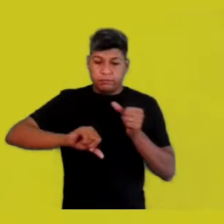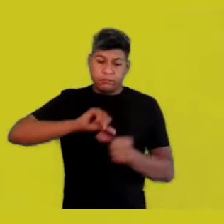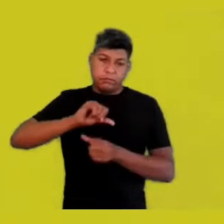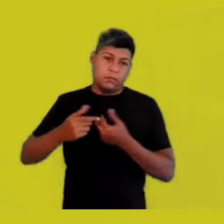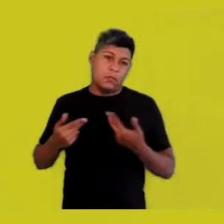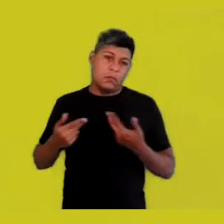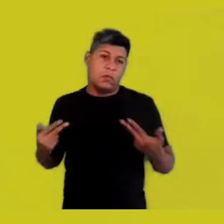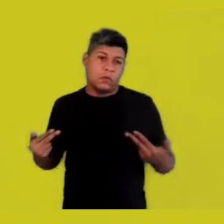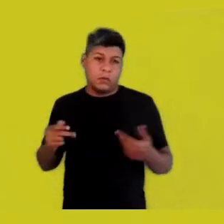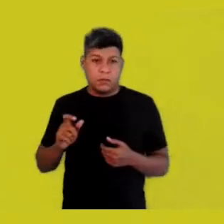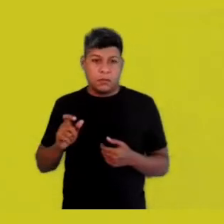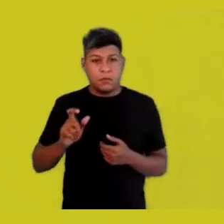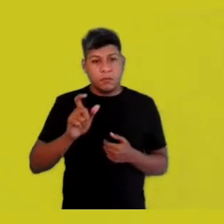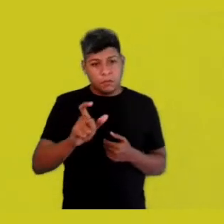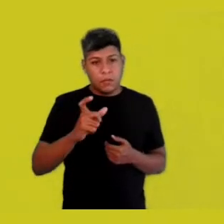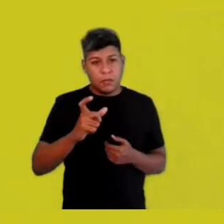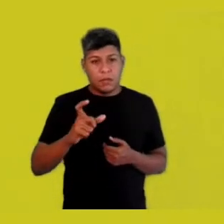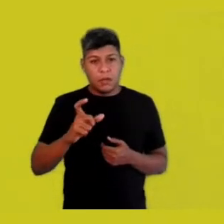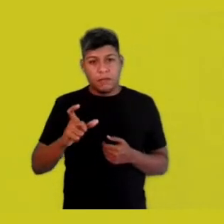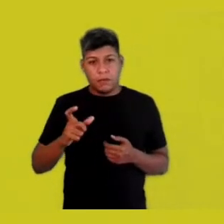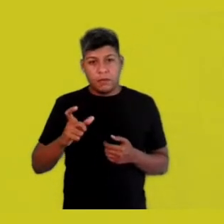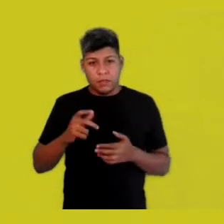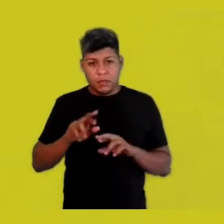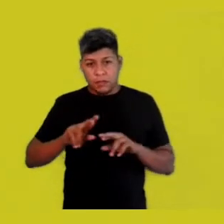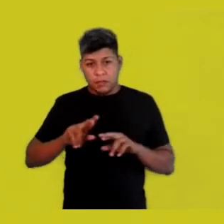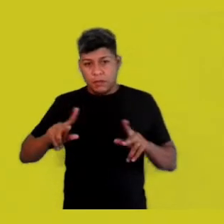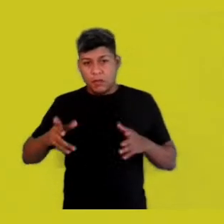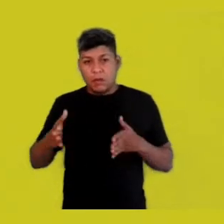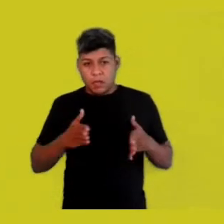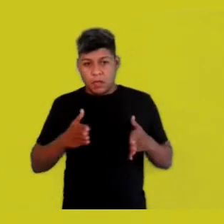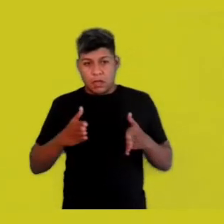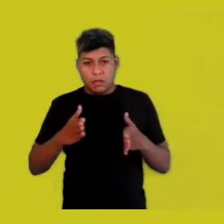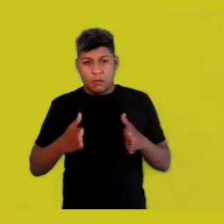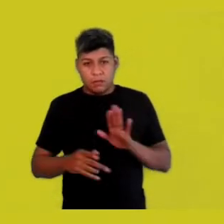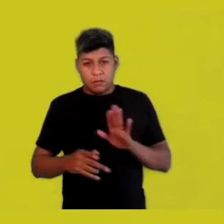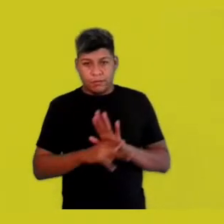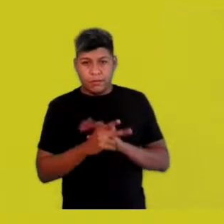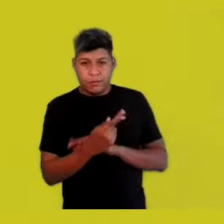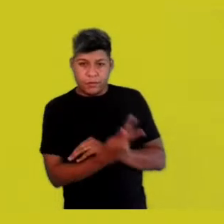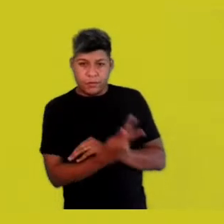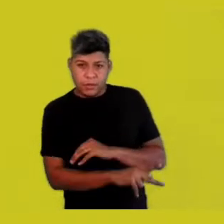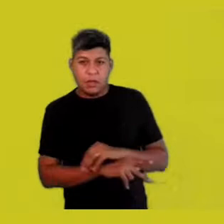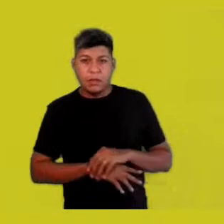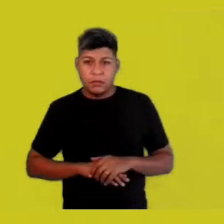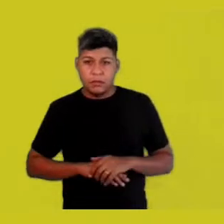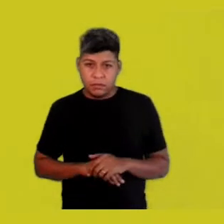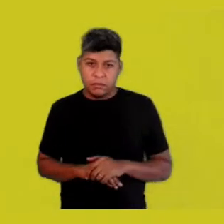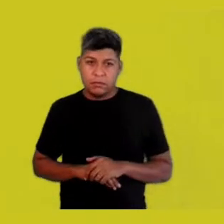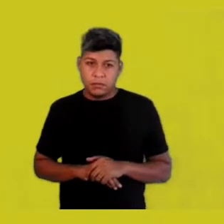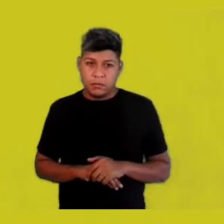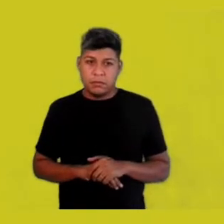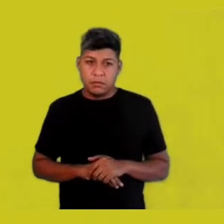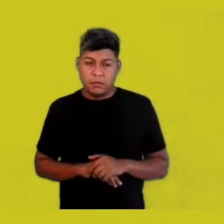With twisted words, I walk around them, I can see them clearly.’”